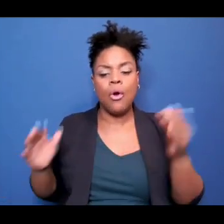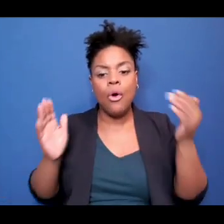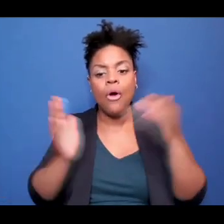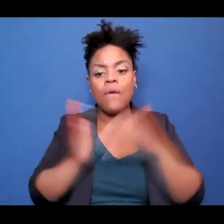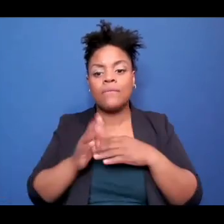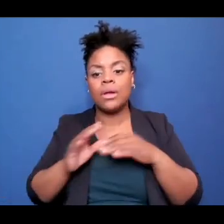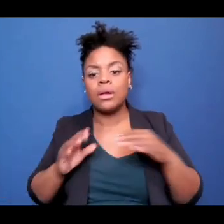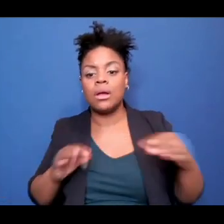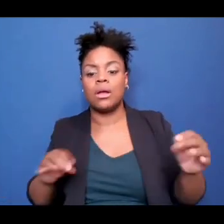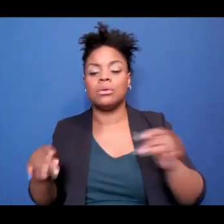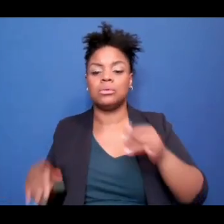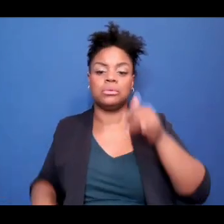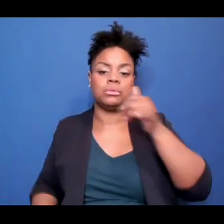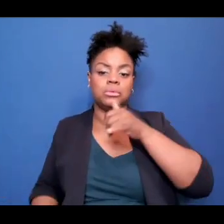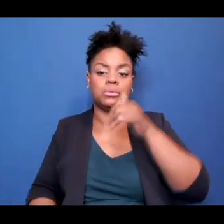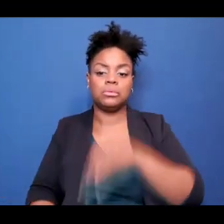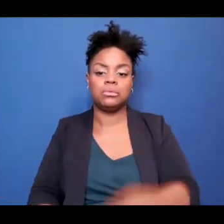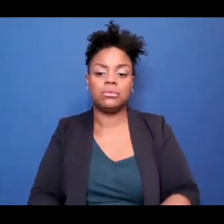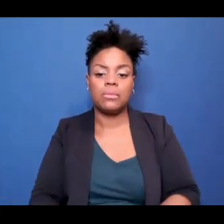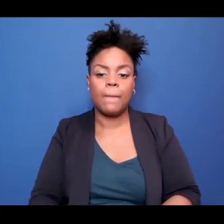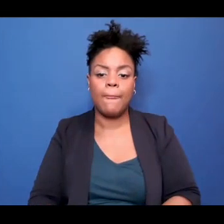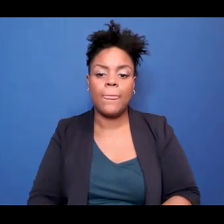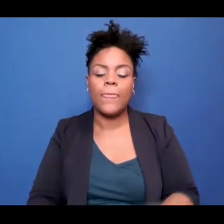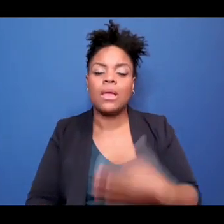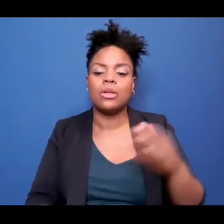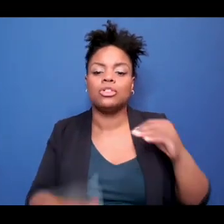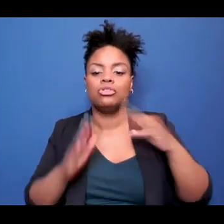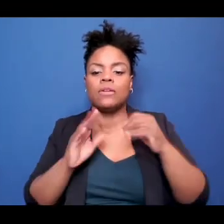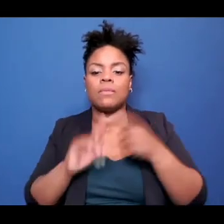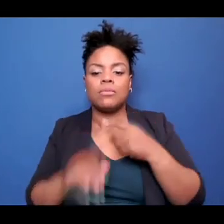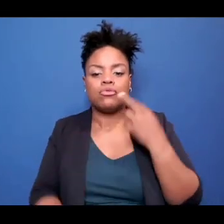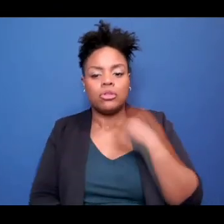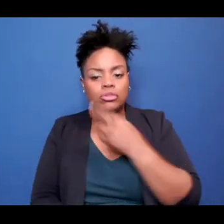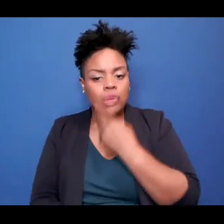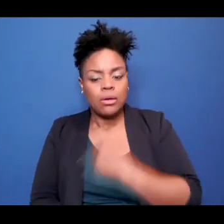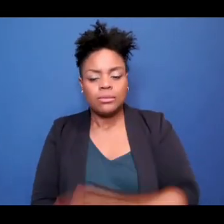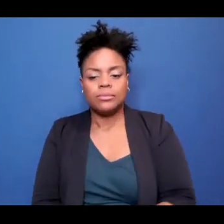THE DEBATES THAT DODGED HIS FORBEARERS. THIS IS A SCREENSHOT FROM THE